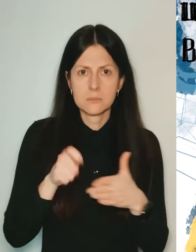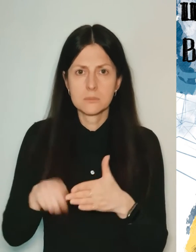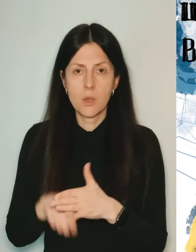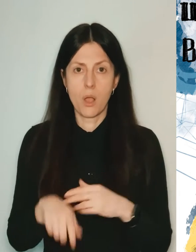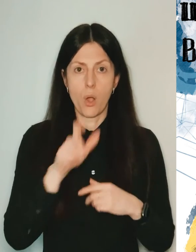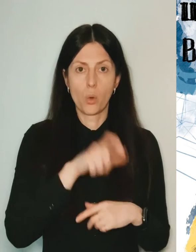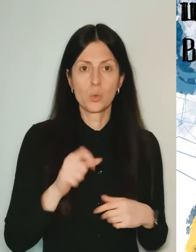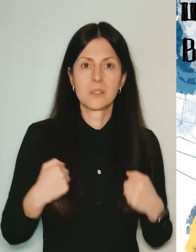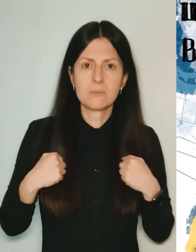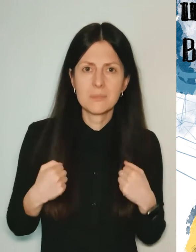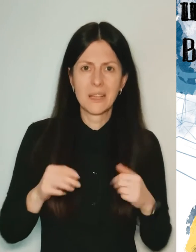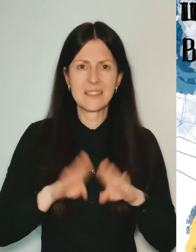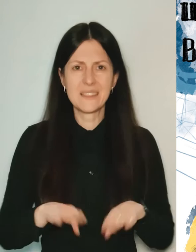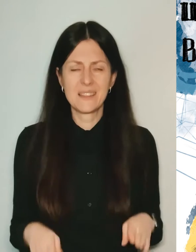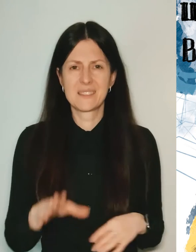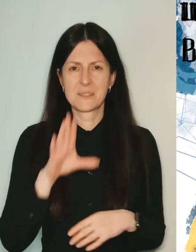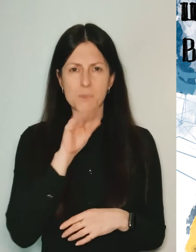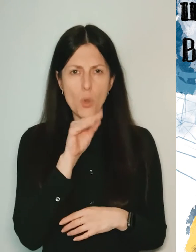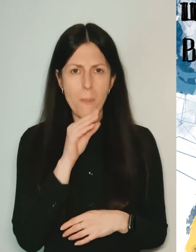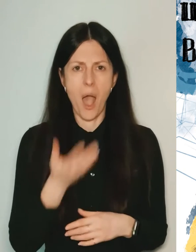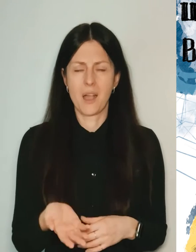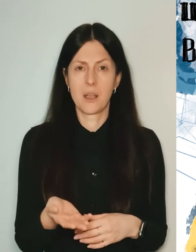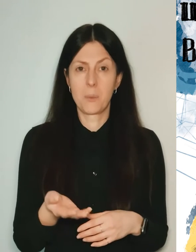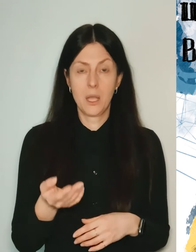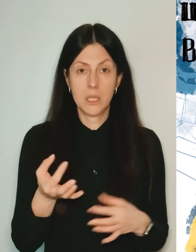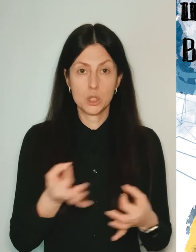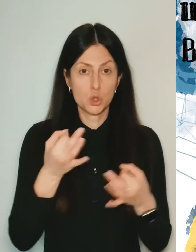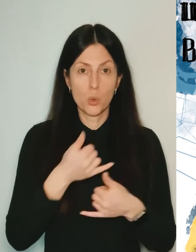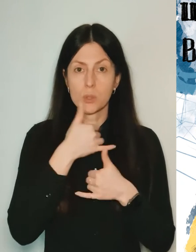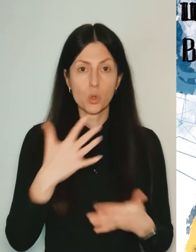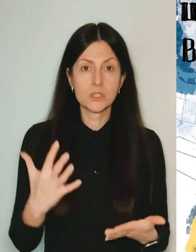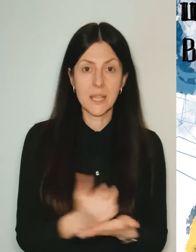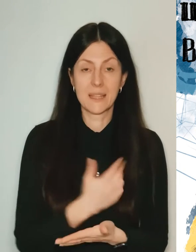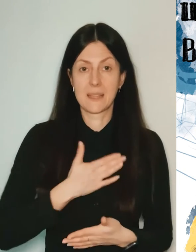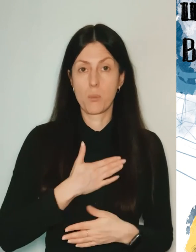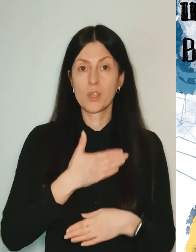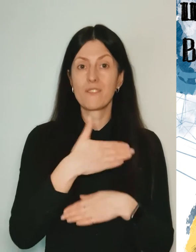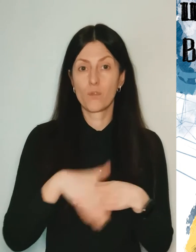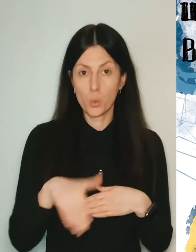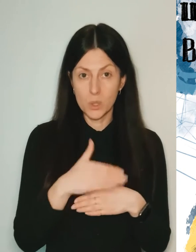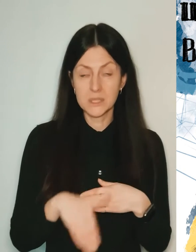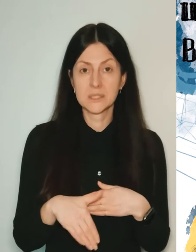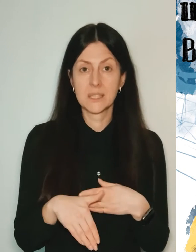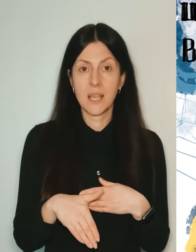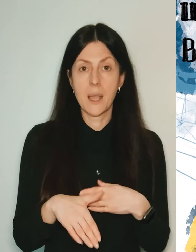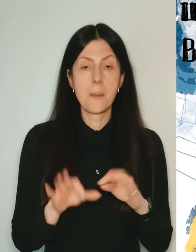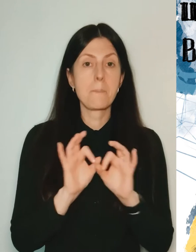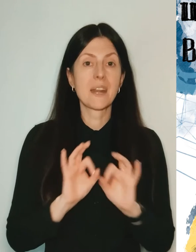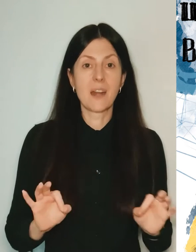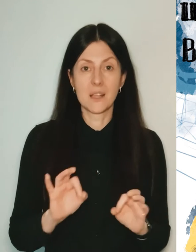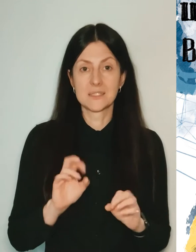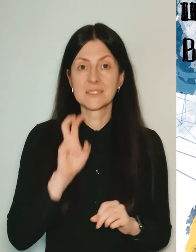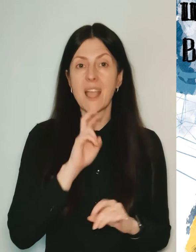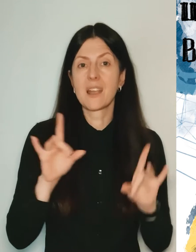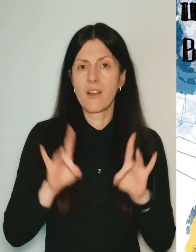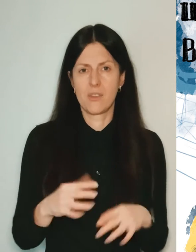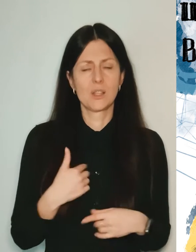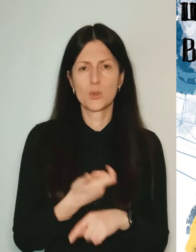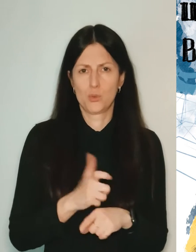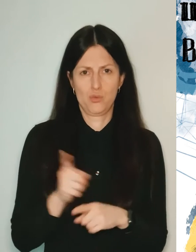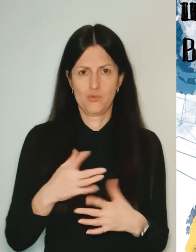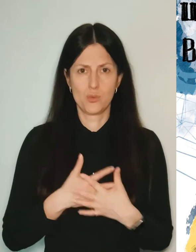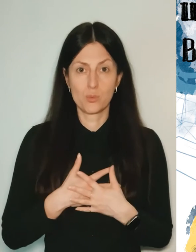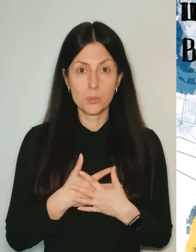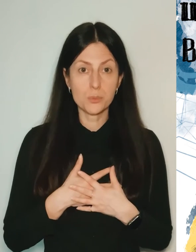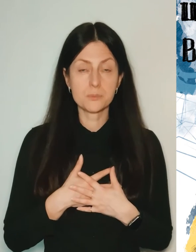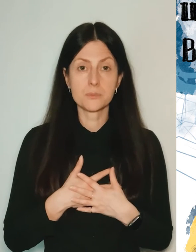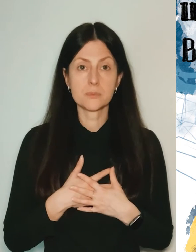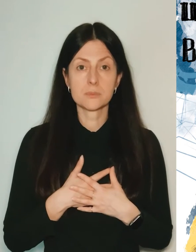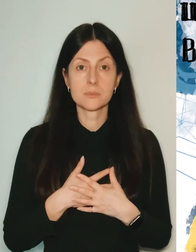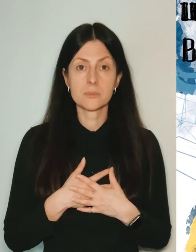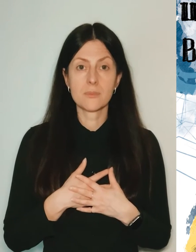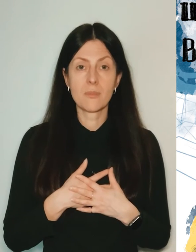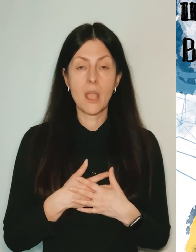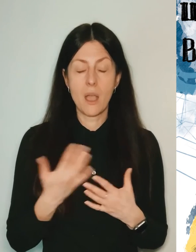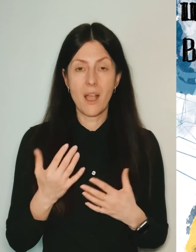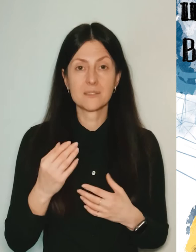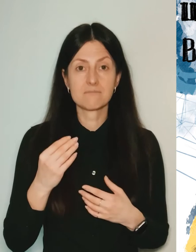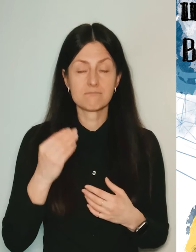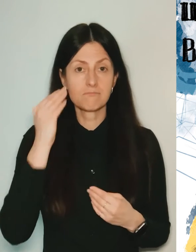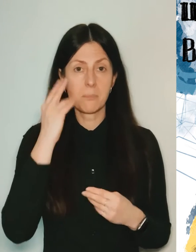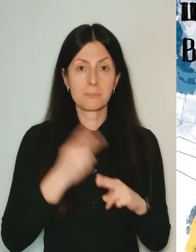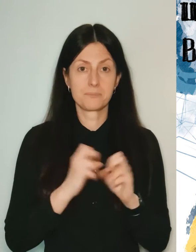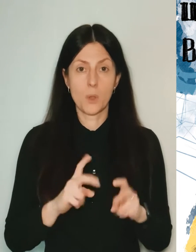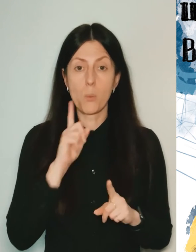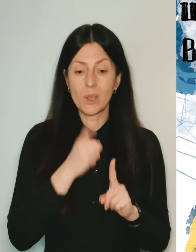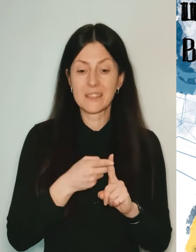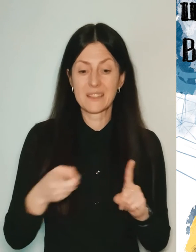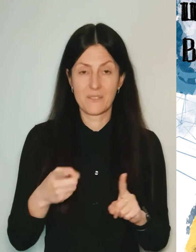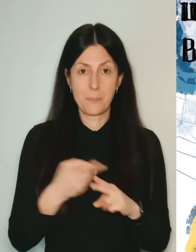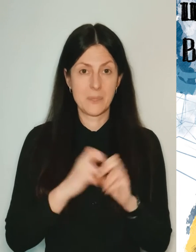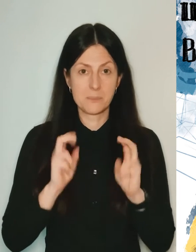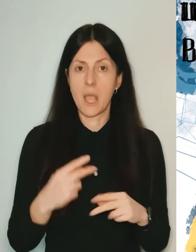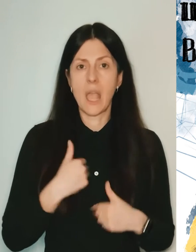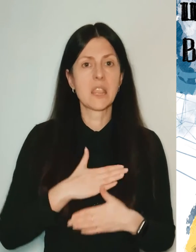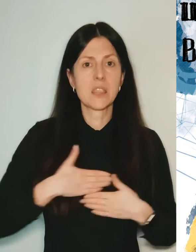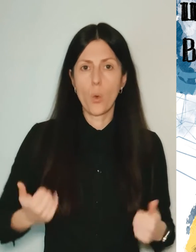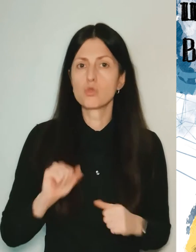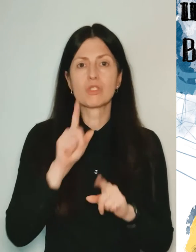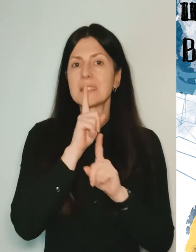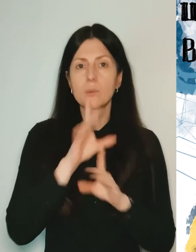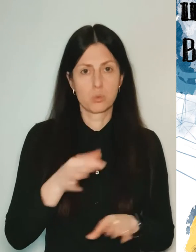There is a beautiful cafe in my street, which I love very much (for security reasons, while the war continues, I do not want and will not mention where it all is).